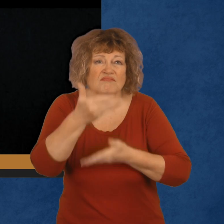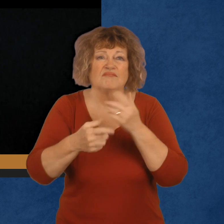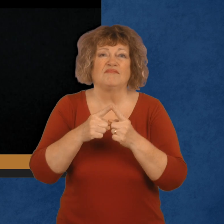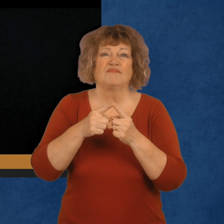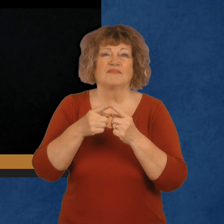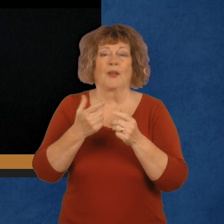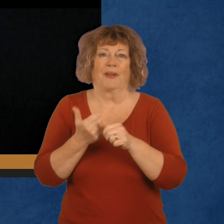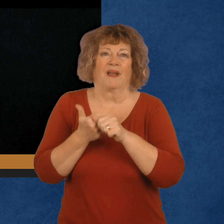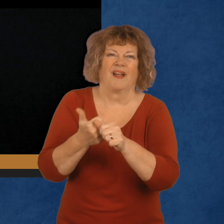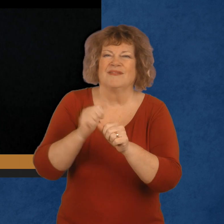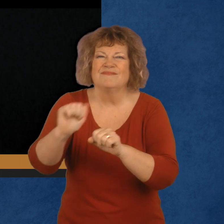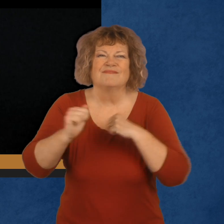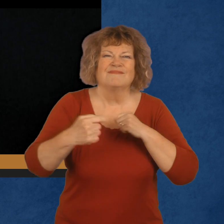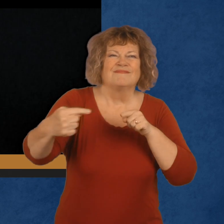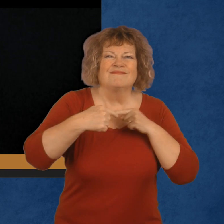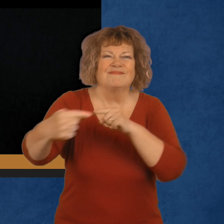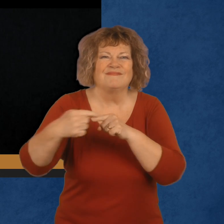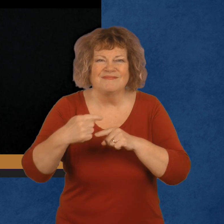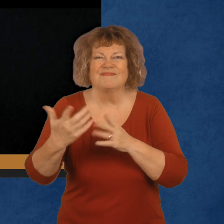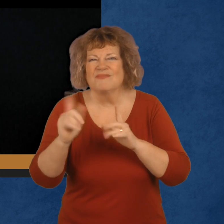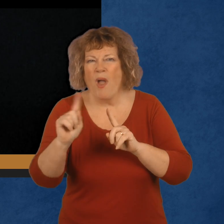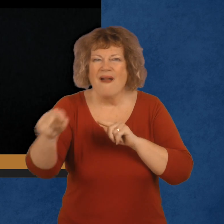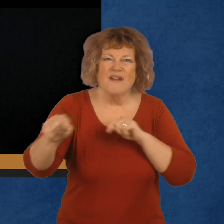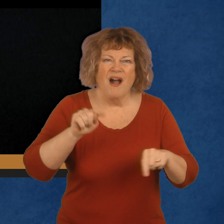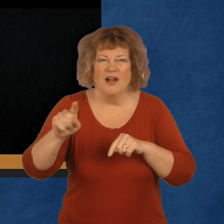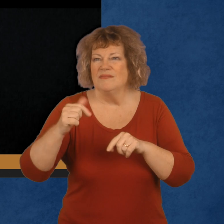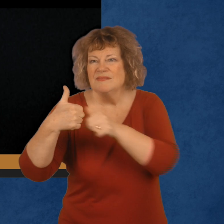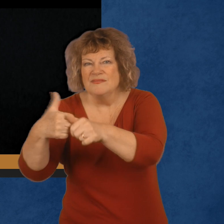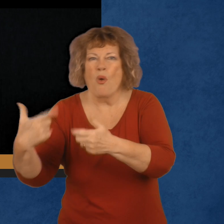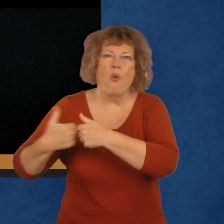you or the other side are making. In employment tribunals